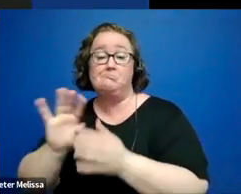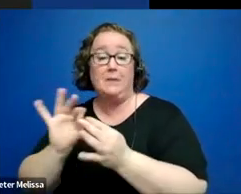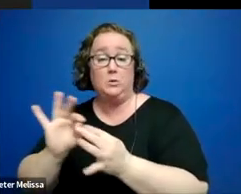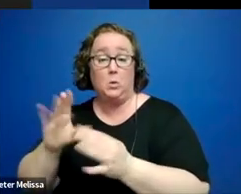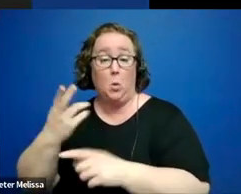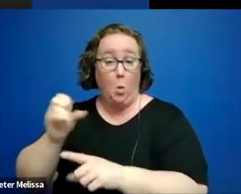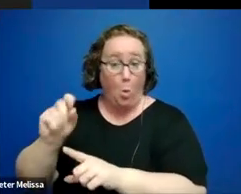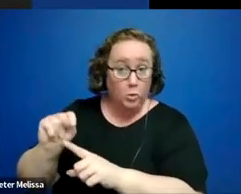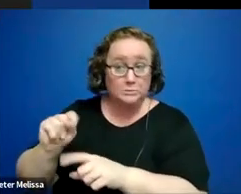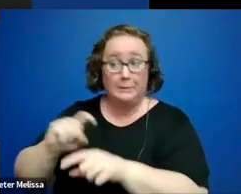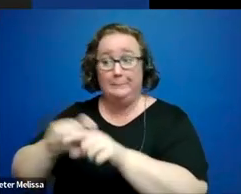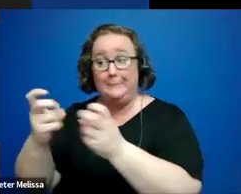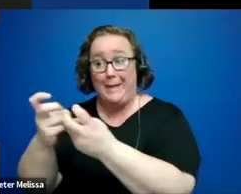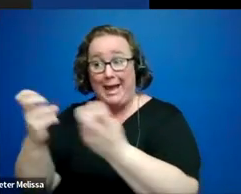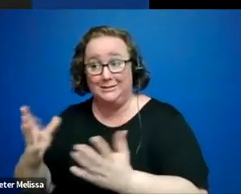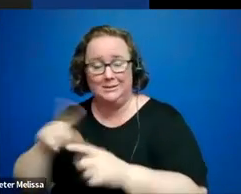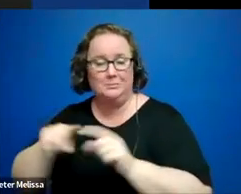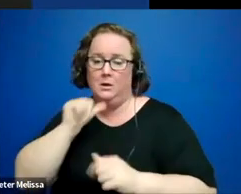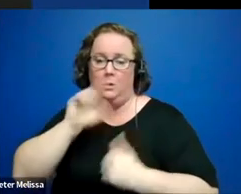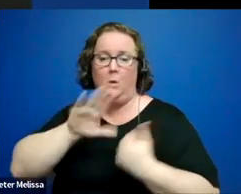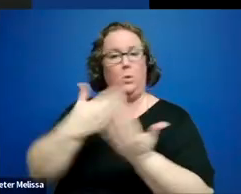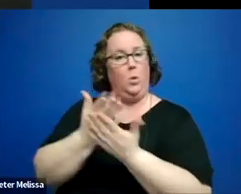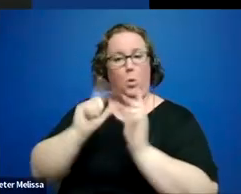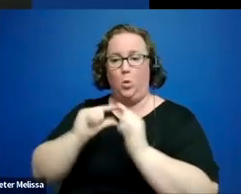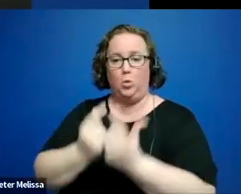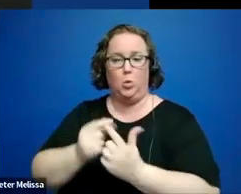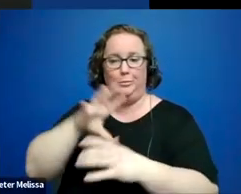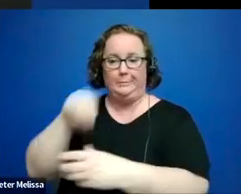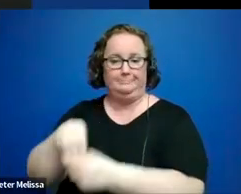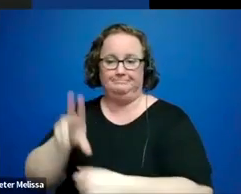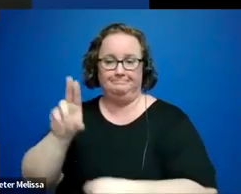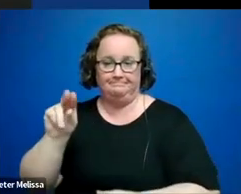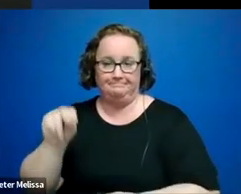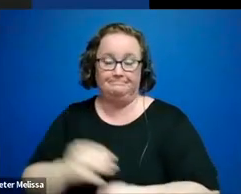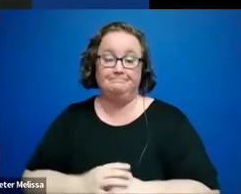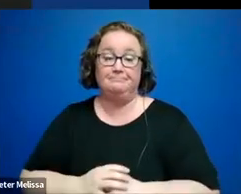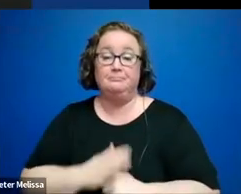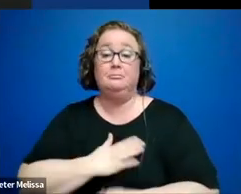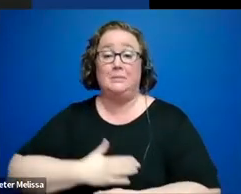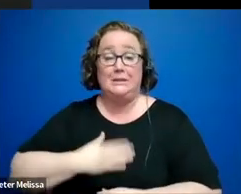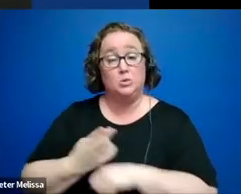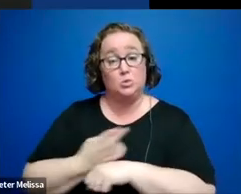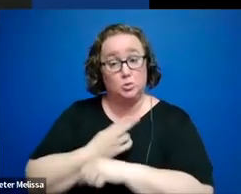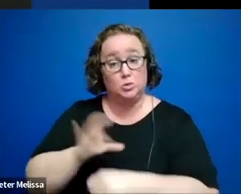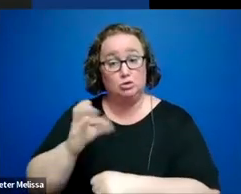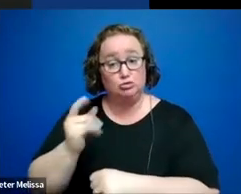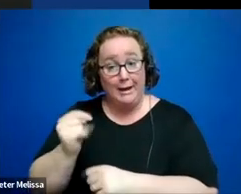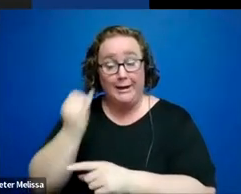but not the entire group of attendees. Please utilize the chat if you need to let us know if